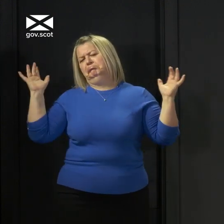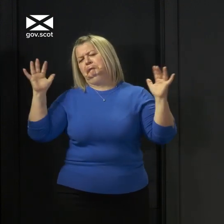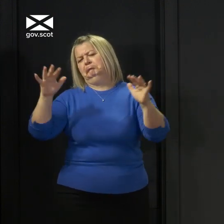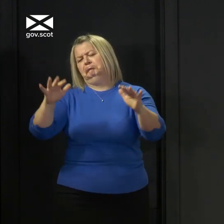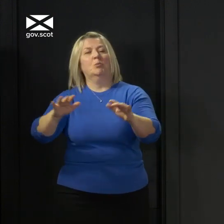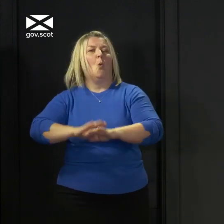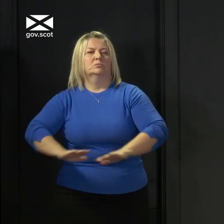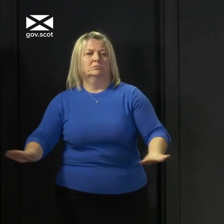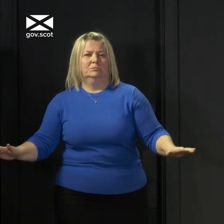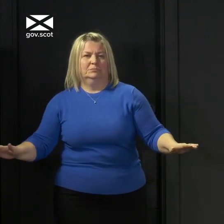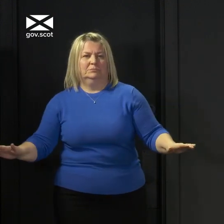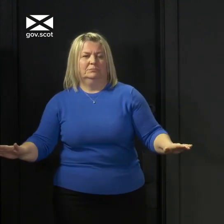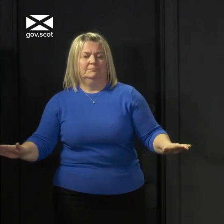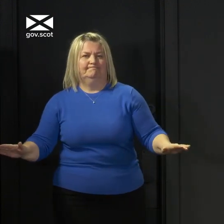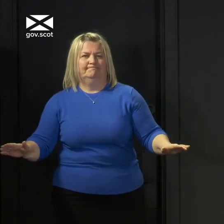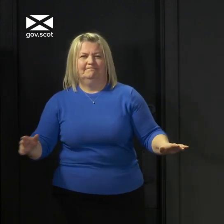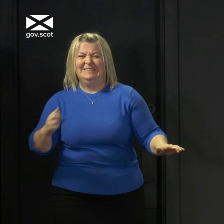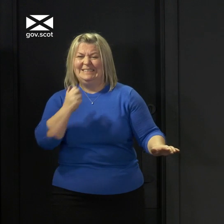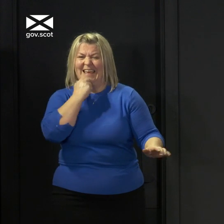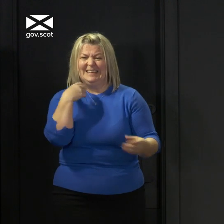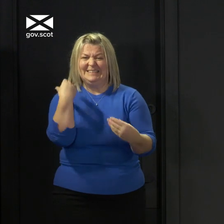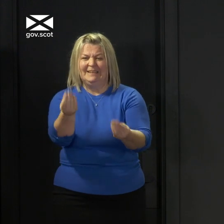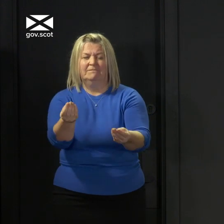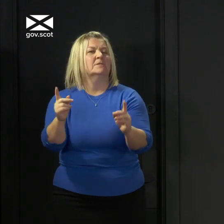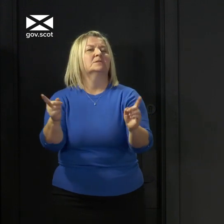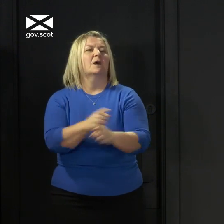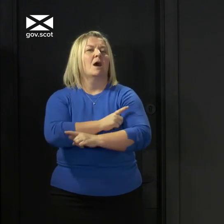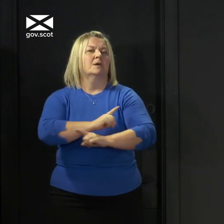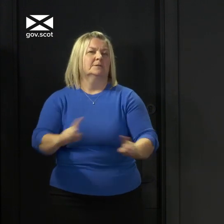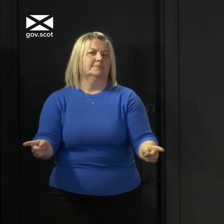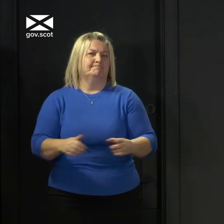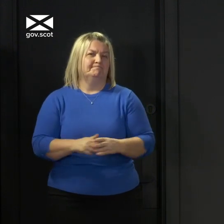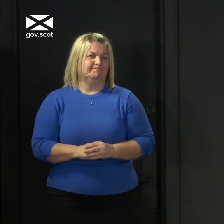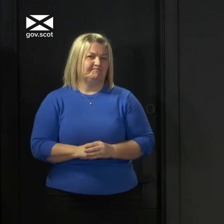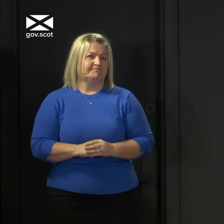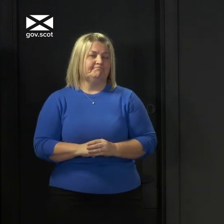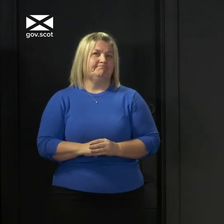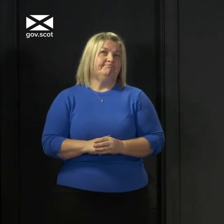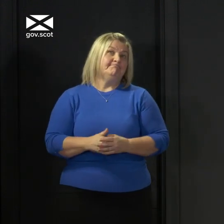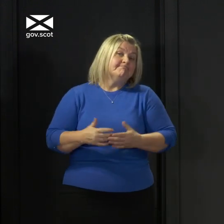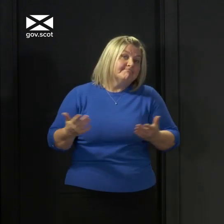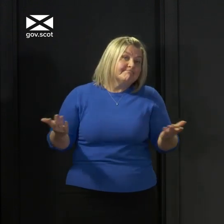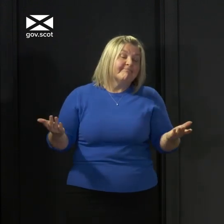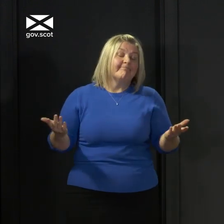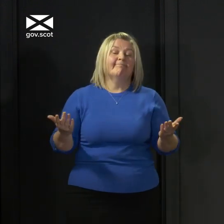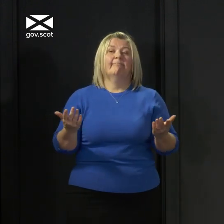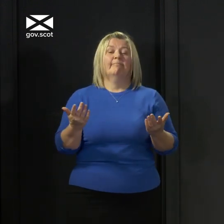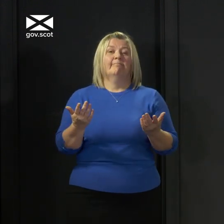behind closed doors you know clearly there are issues there in terms of does